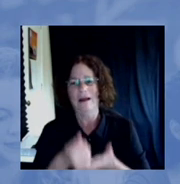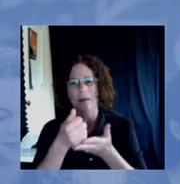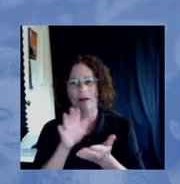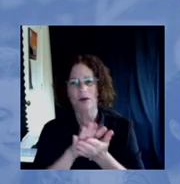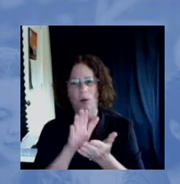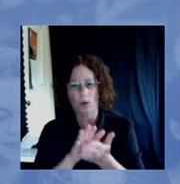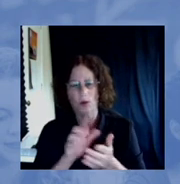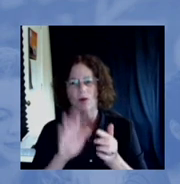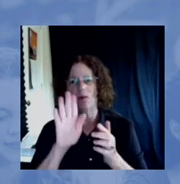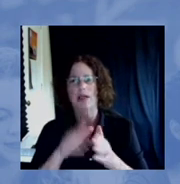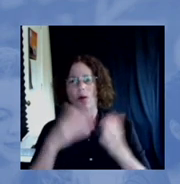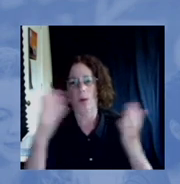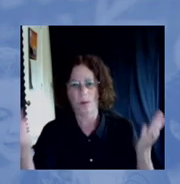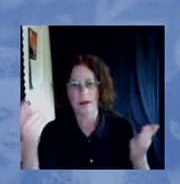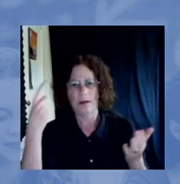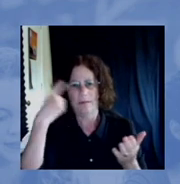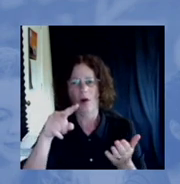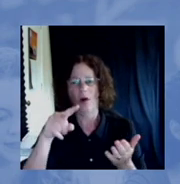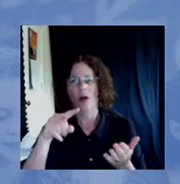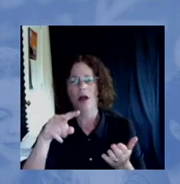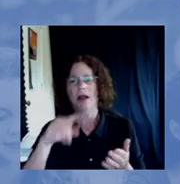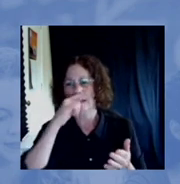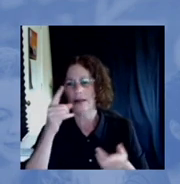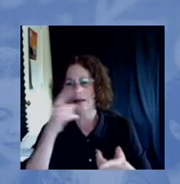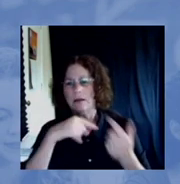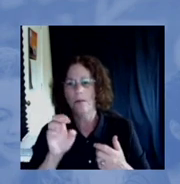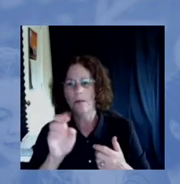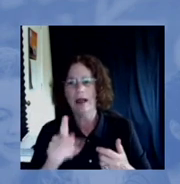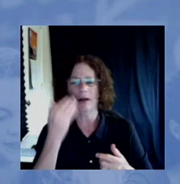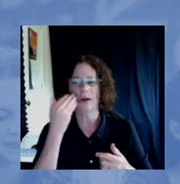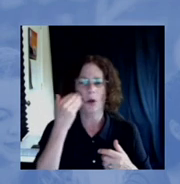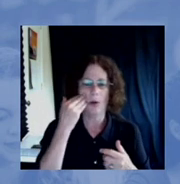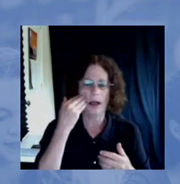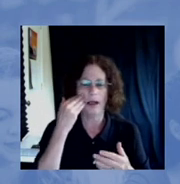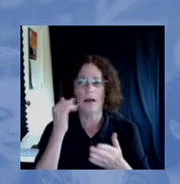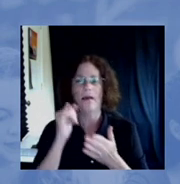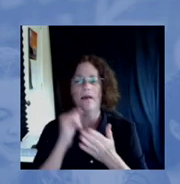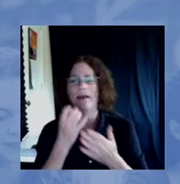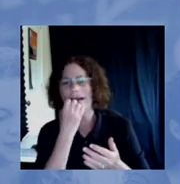FOR CHILDREN TO COME BACK KNOWING THAT THE CARING PROFESSIONALS THAT THEY LEFT ARE STILL